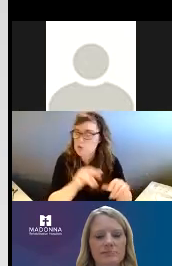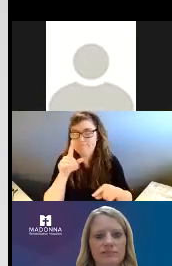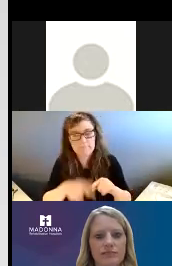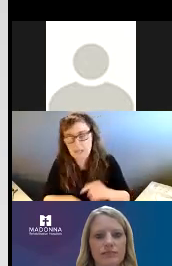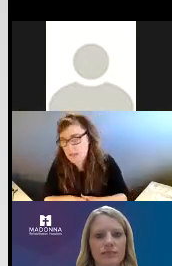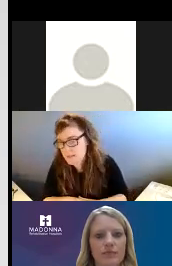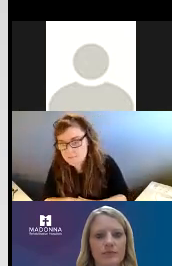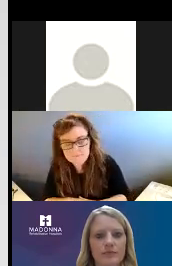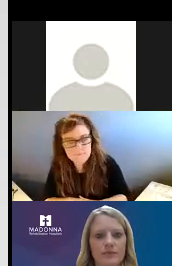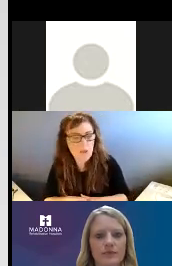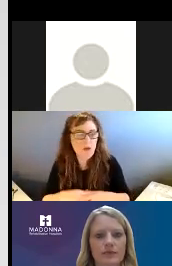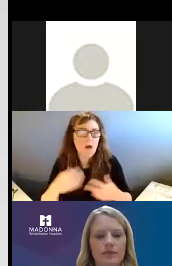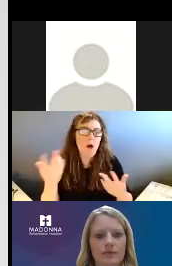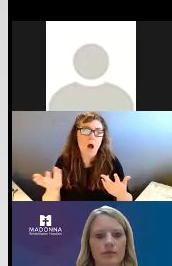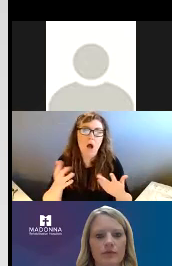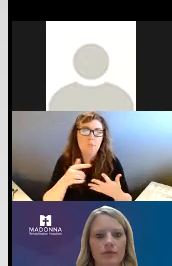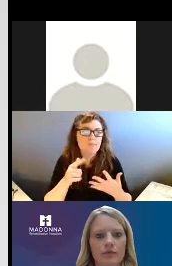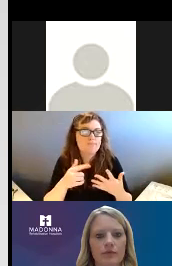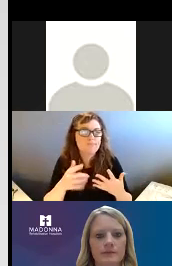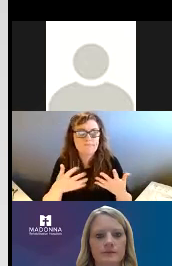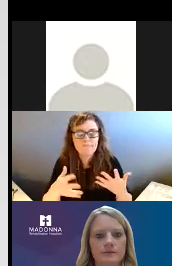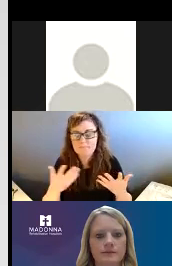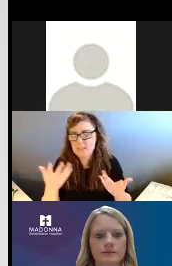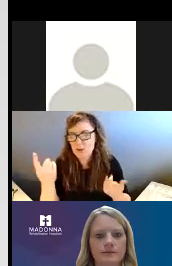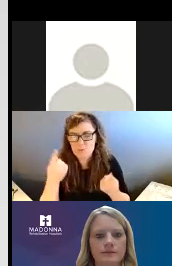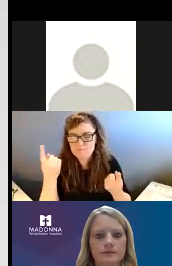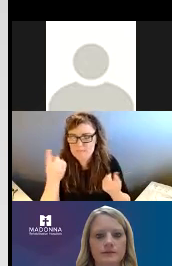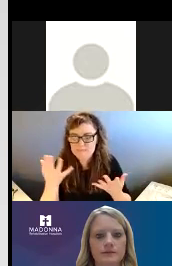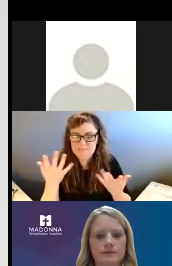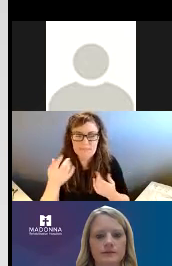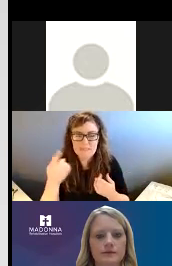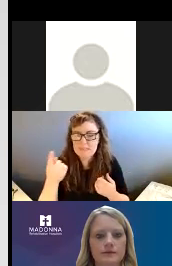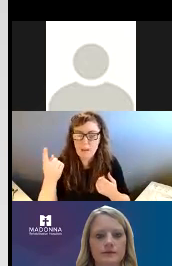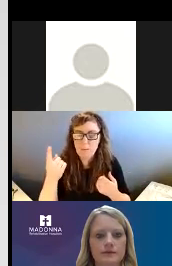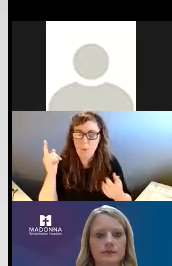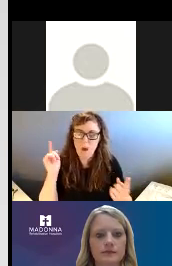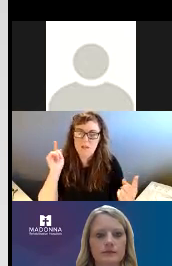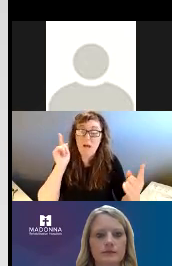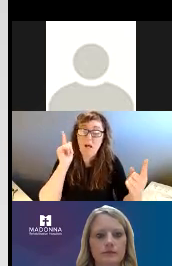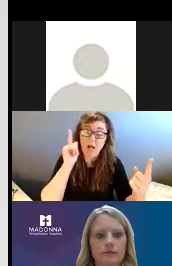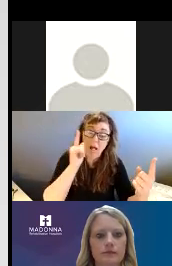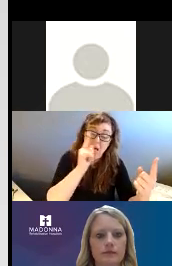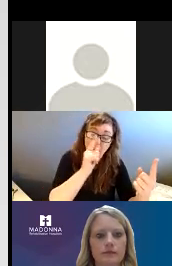YOU KNOW, THOSE KINDS OF THINGS WHERE THEY CAN HAVE SOMEONE COME OUTSIDE OR WHEN THEY HAVE IN THE